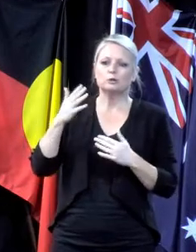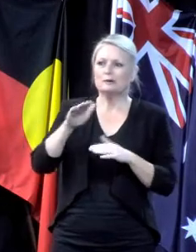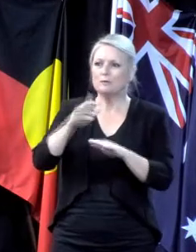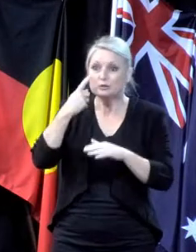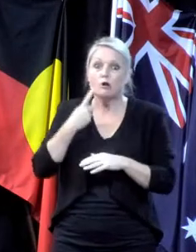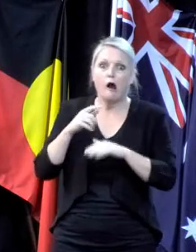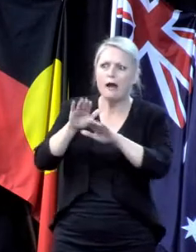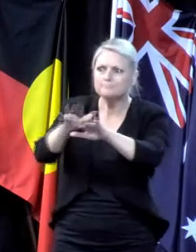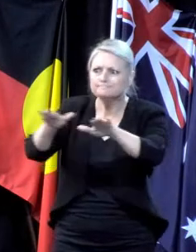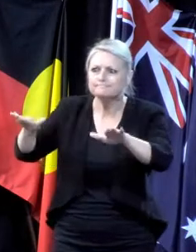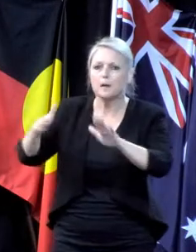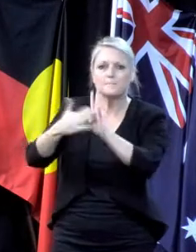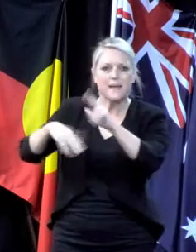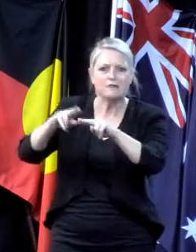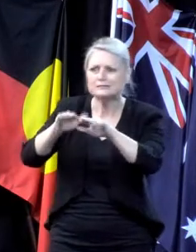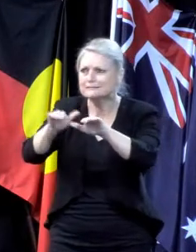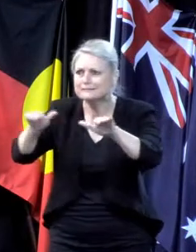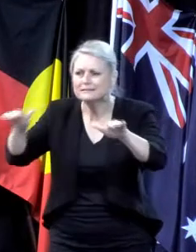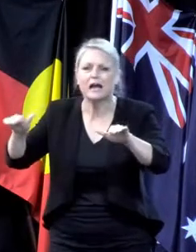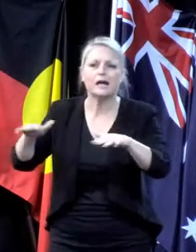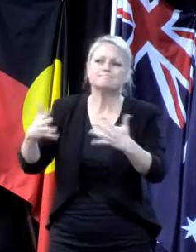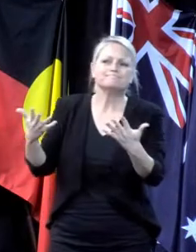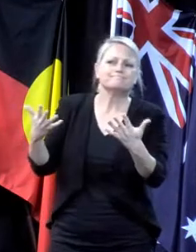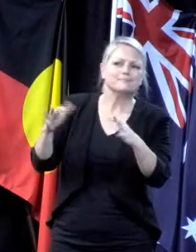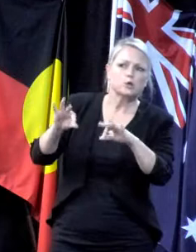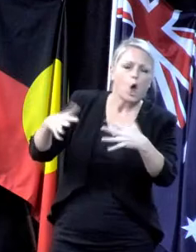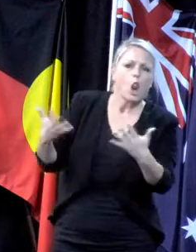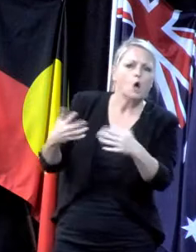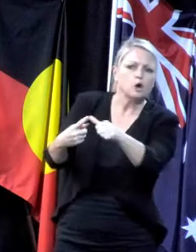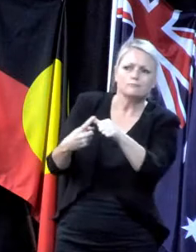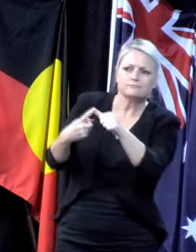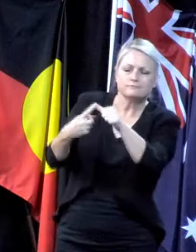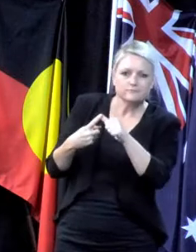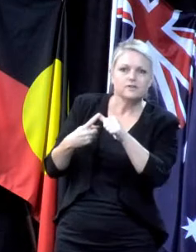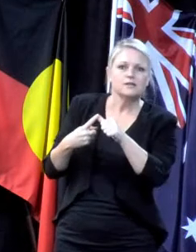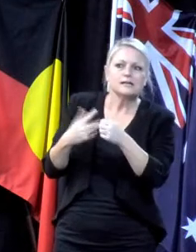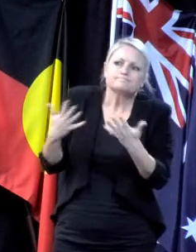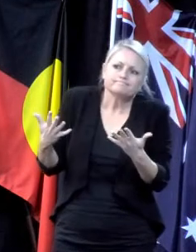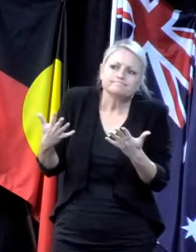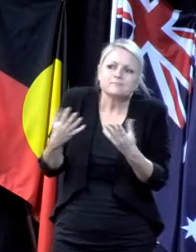Our demographic is one which has been disengaged for education for quite some time for some children.